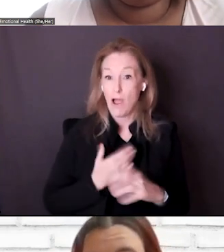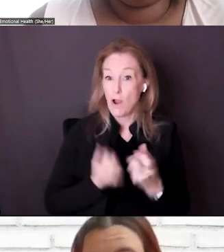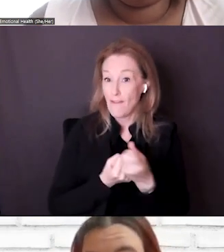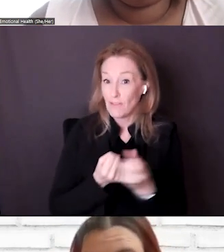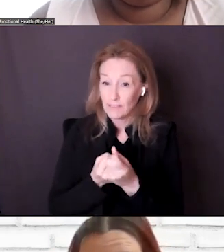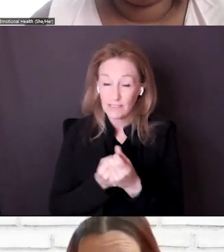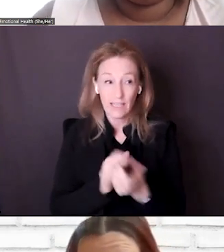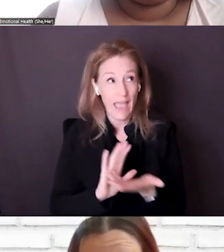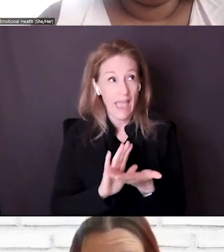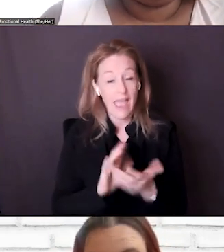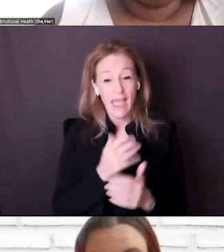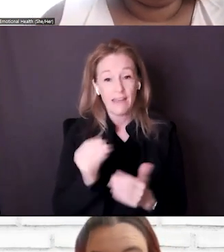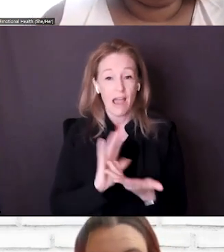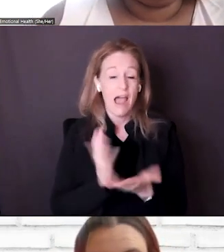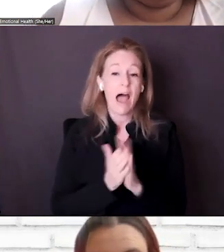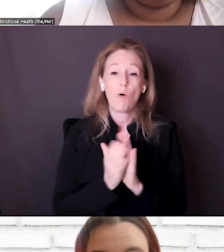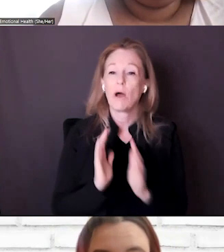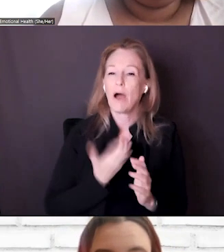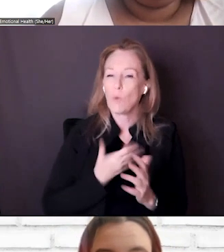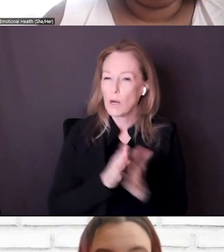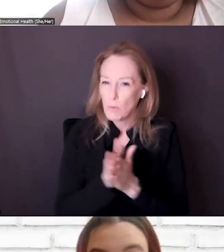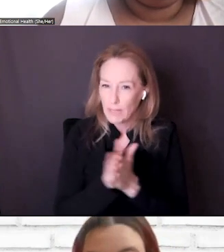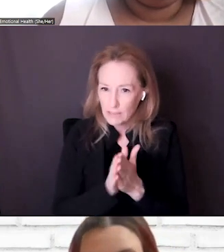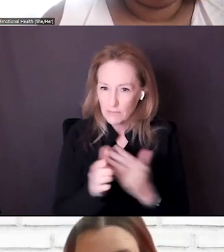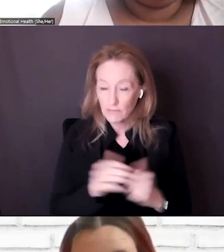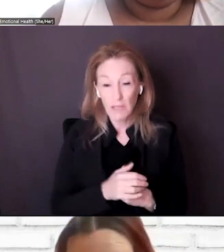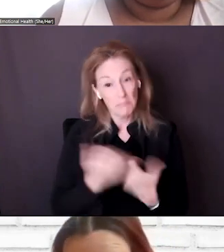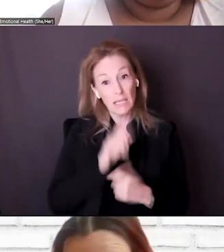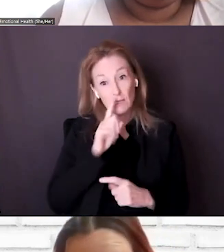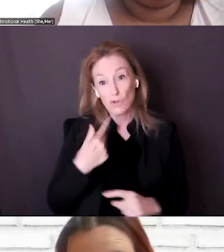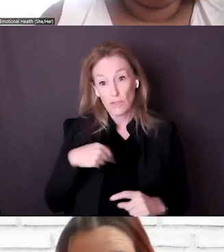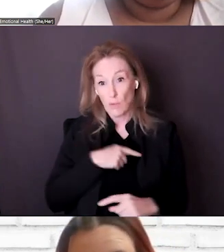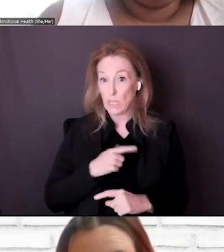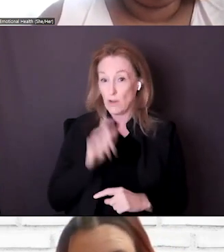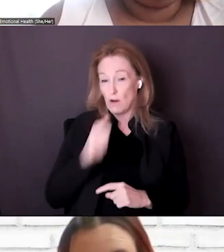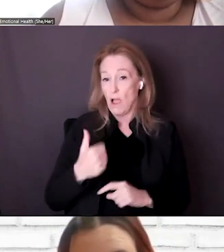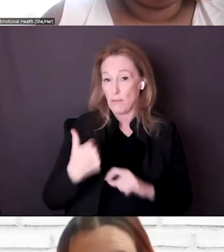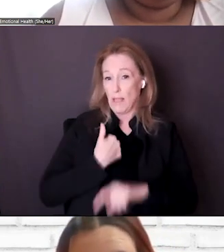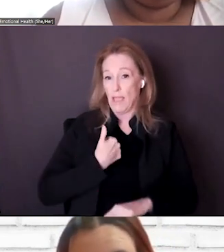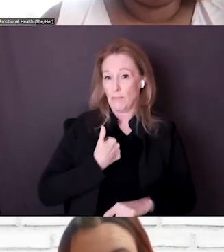ENSURING THAT WE ARE NOT THE ONES BEING BLAMED. IT IS NOT KIDS THESE DAYS ARE SPENDING TOO MUCH TIME ON THEIR PHONES. IT